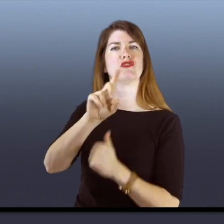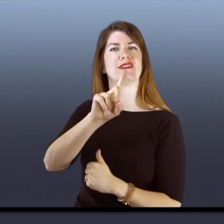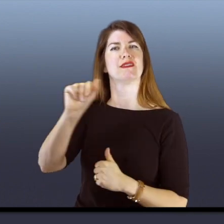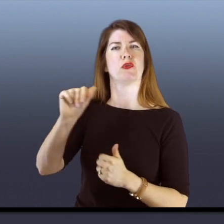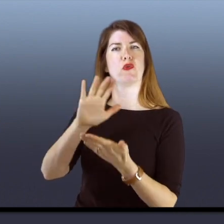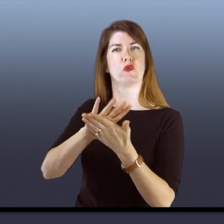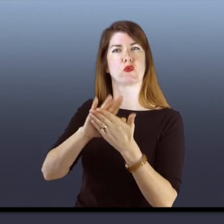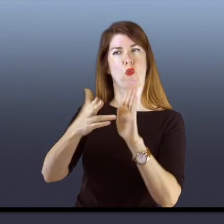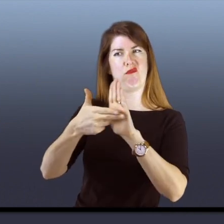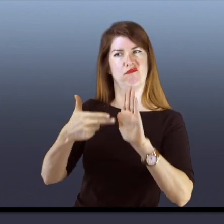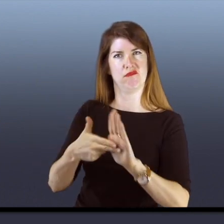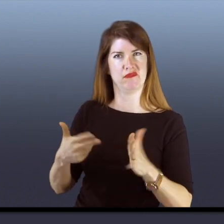of the deaf and hard of hearing child.